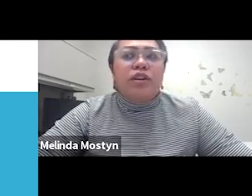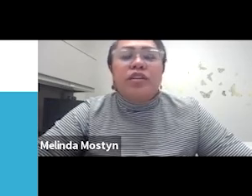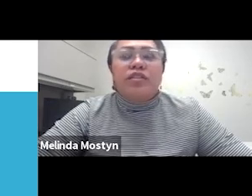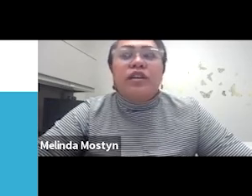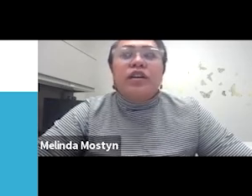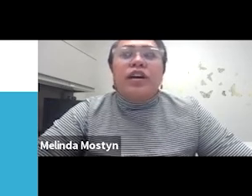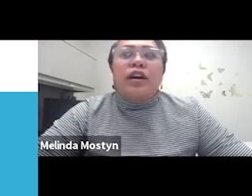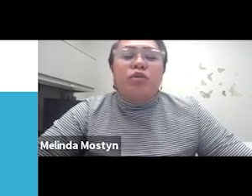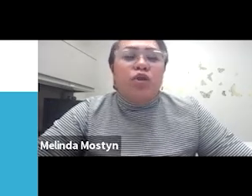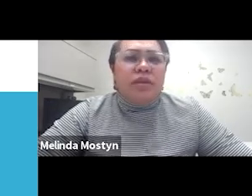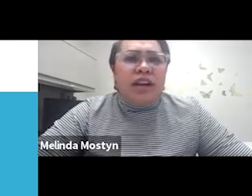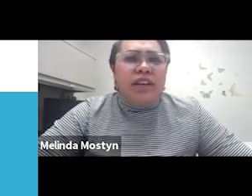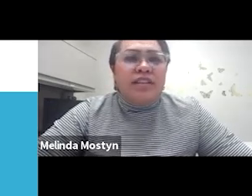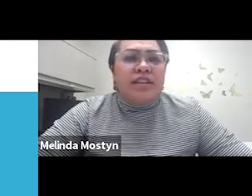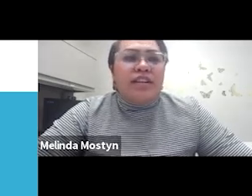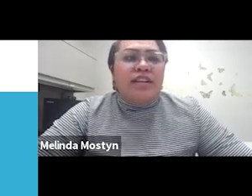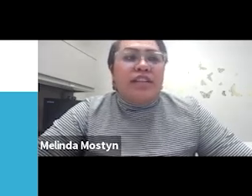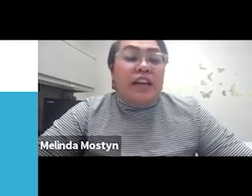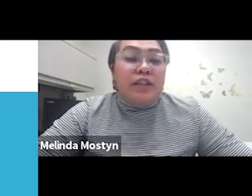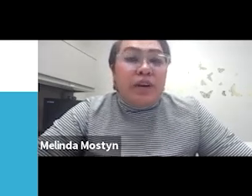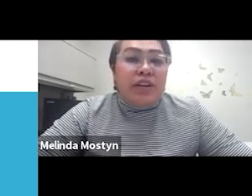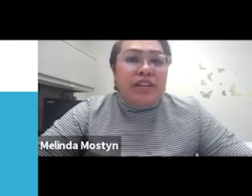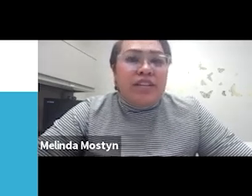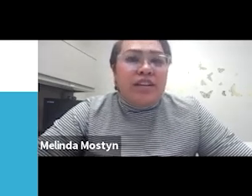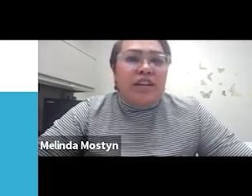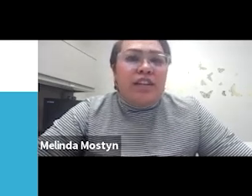If we could normalize that experience,